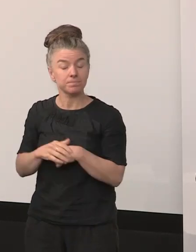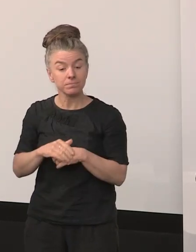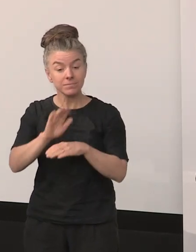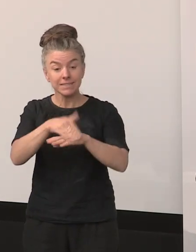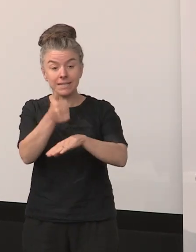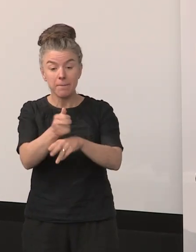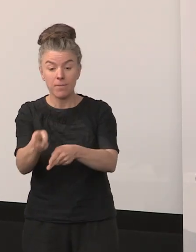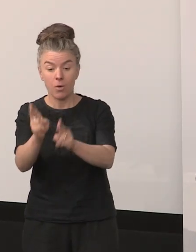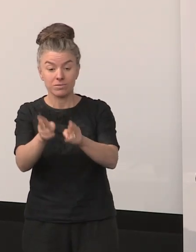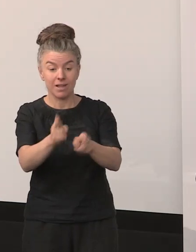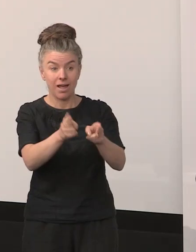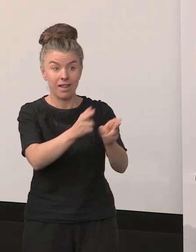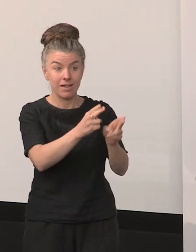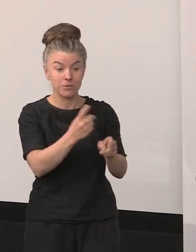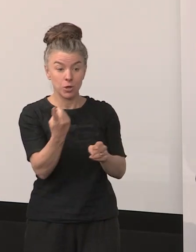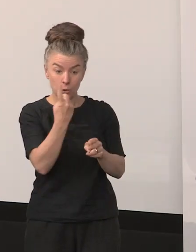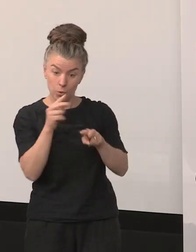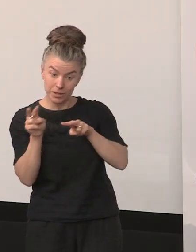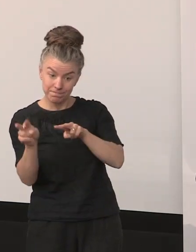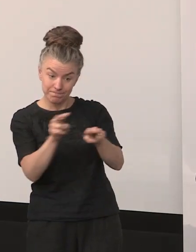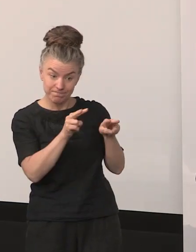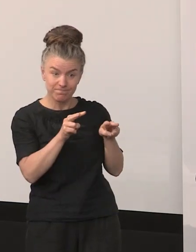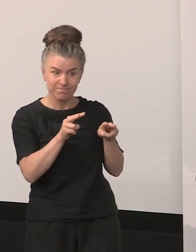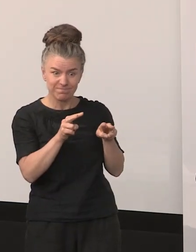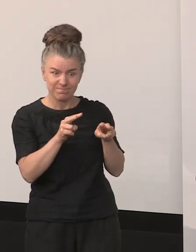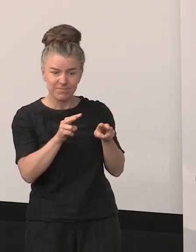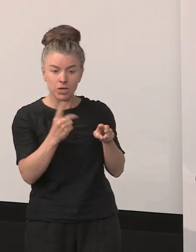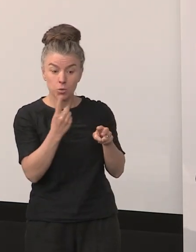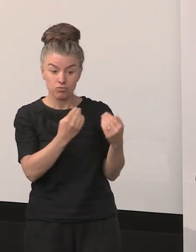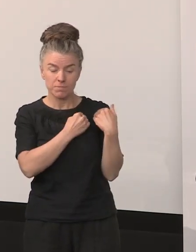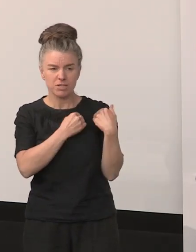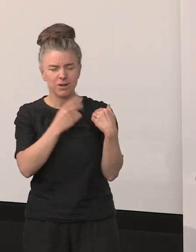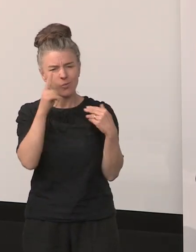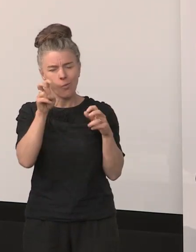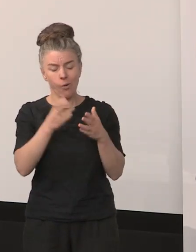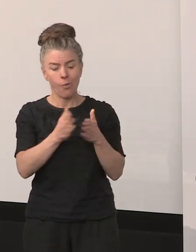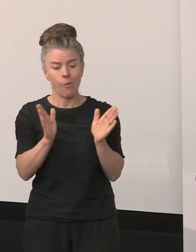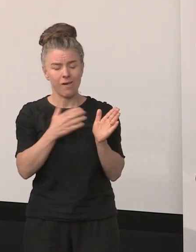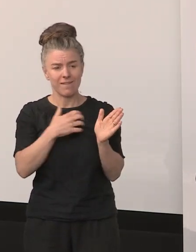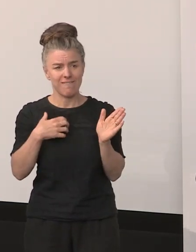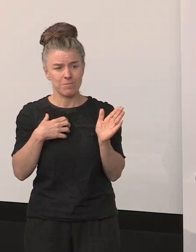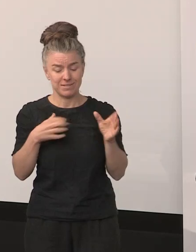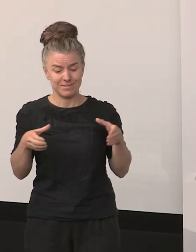since the facilities have been set up, the oversight and the